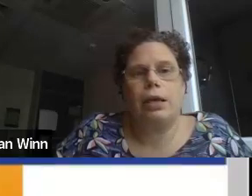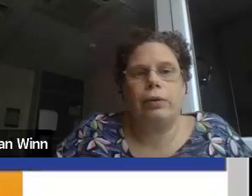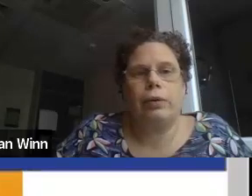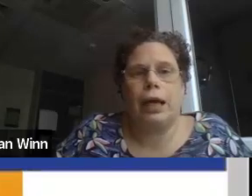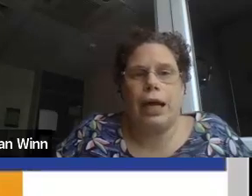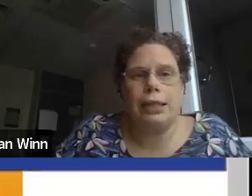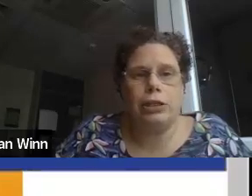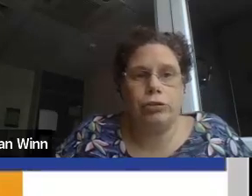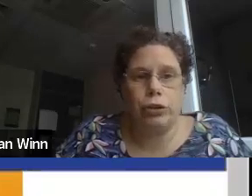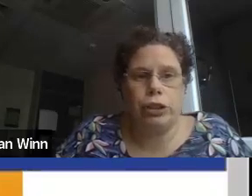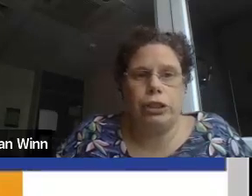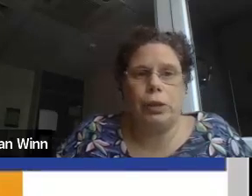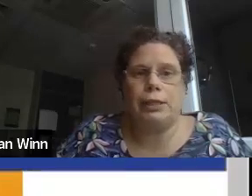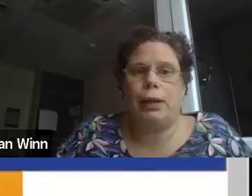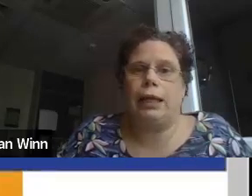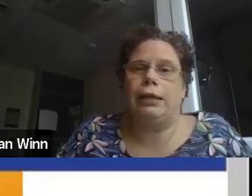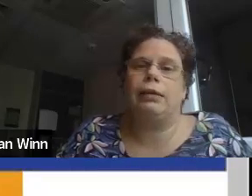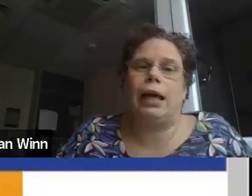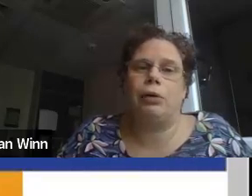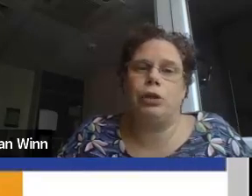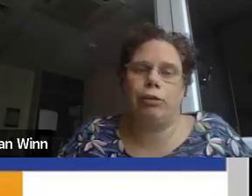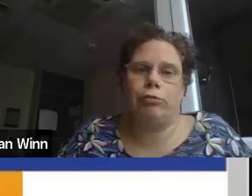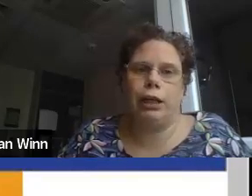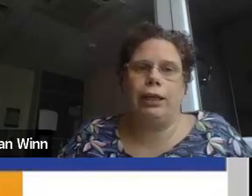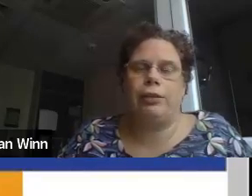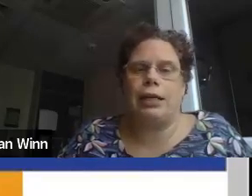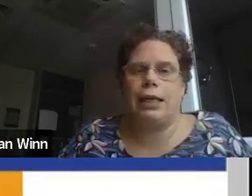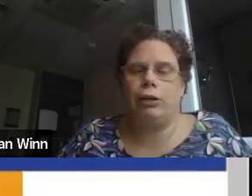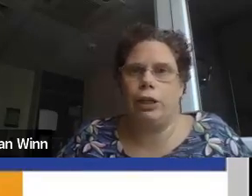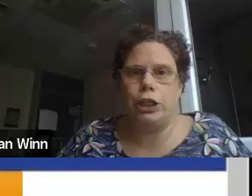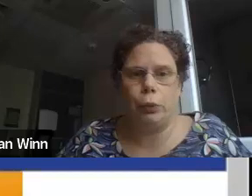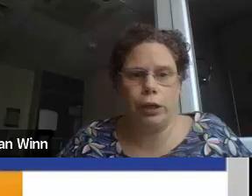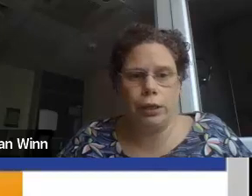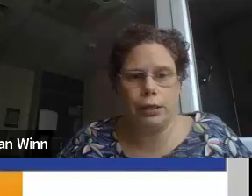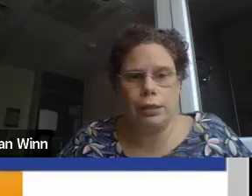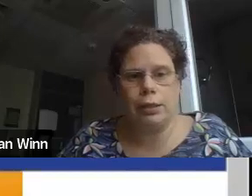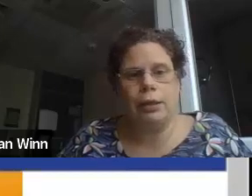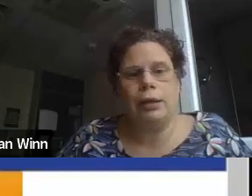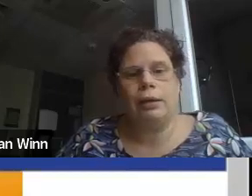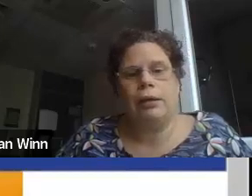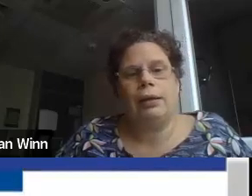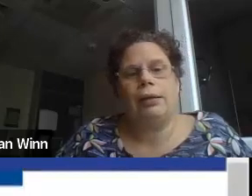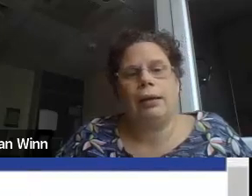So it has an introduction to explain how generally that technology works.